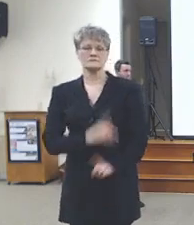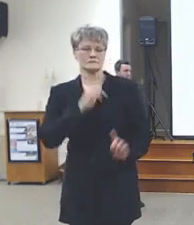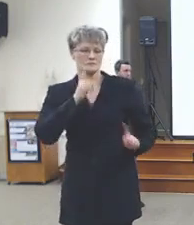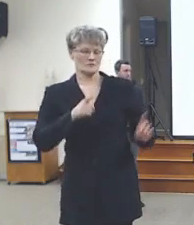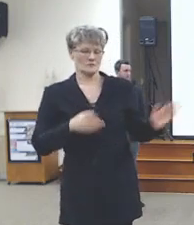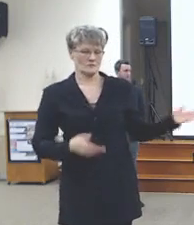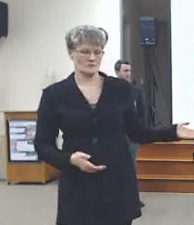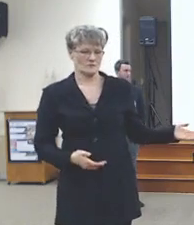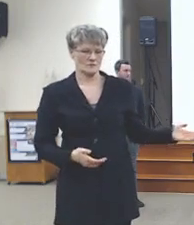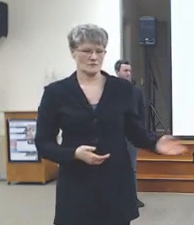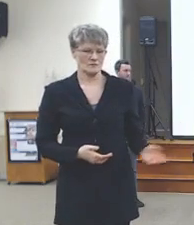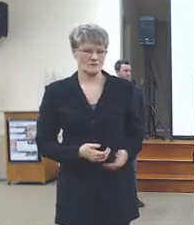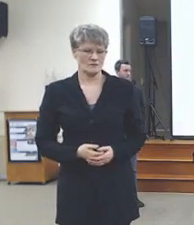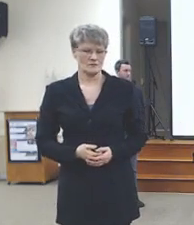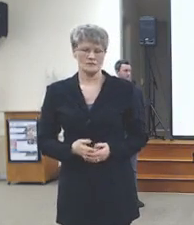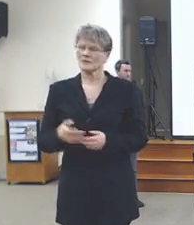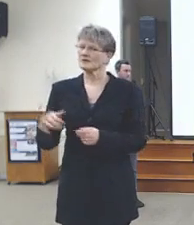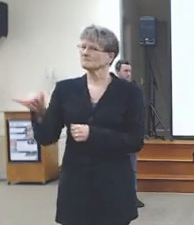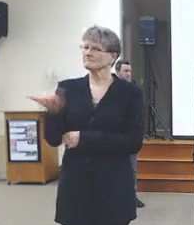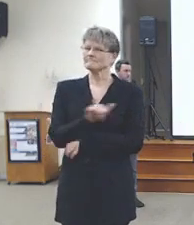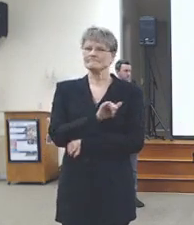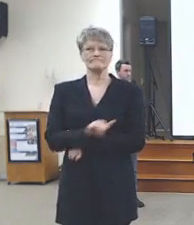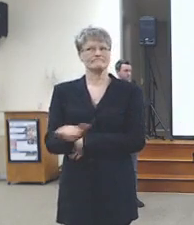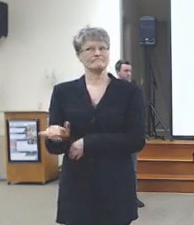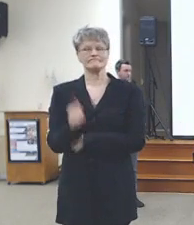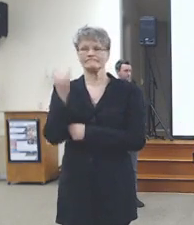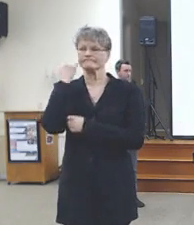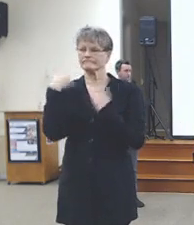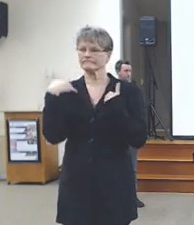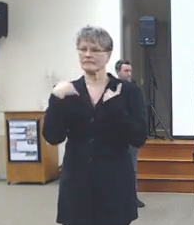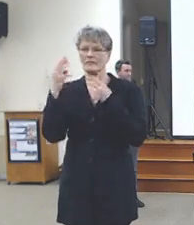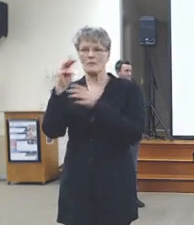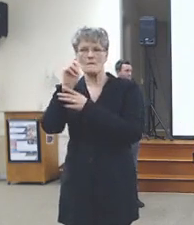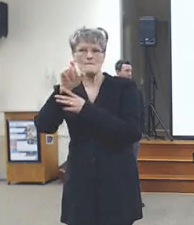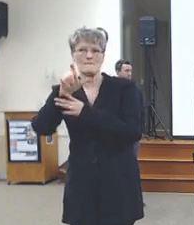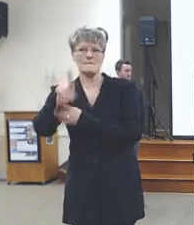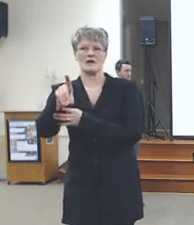symptoms that are similar to the symptoms that are that are